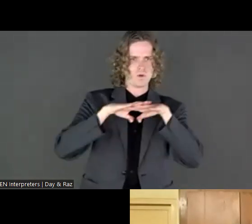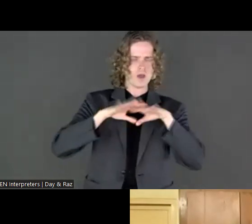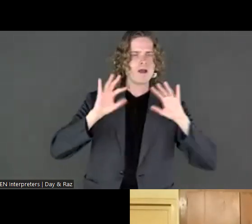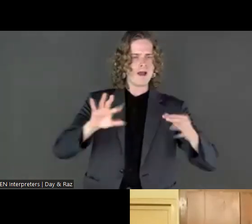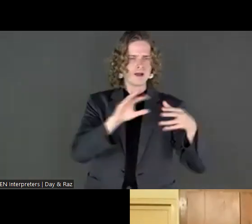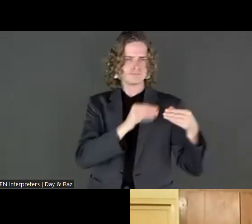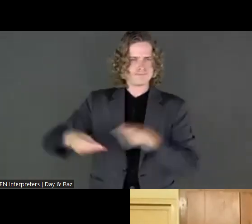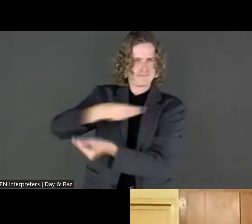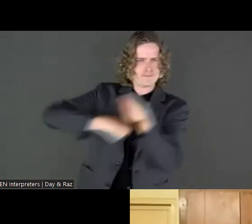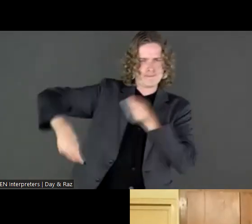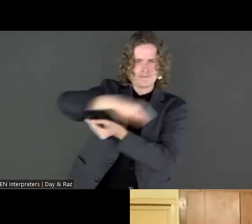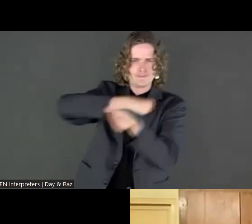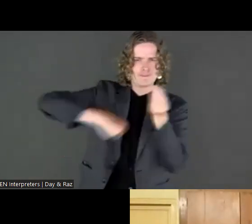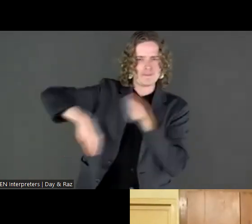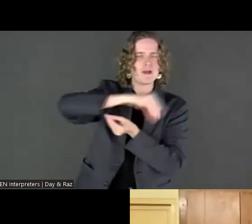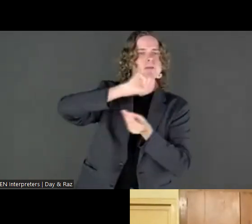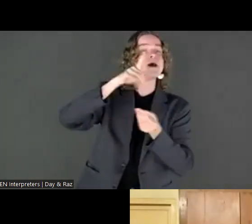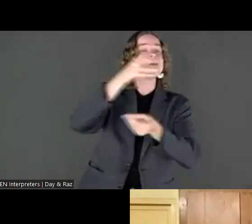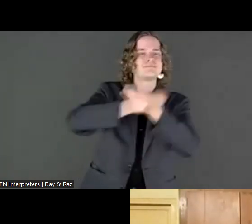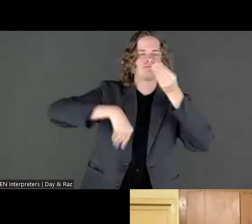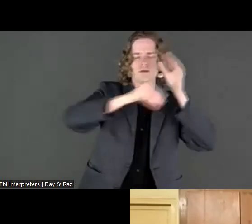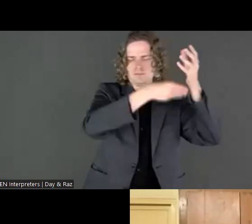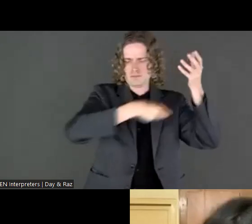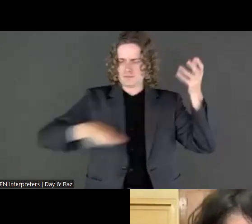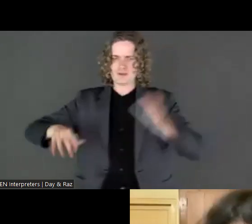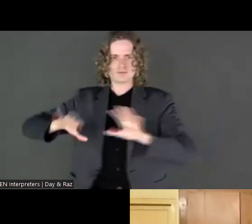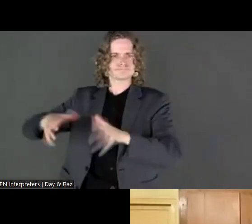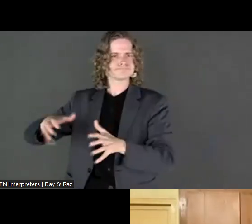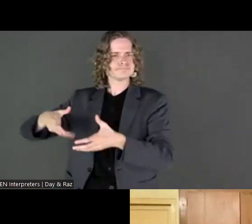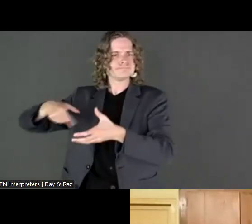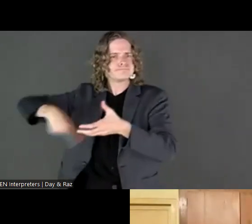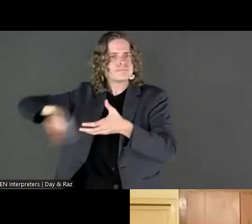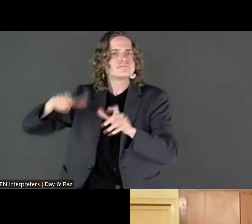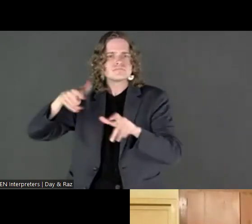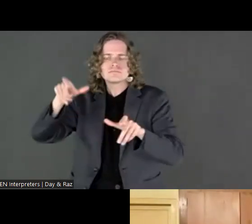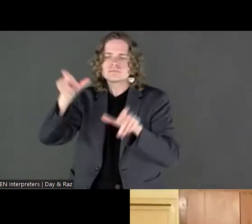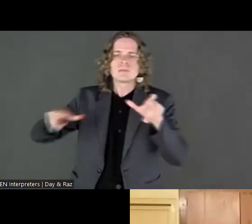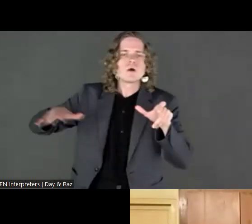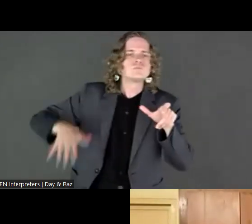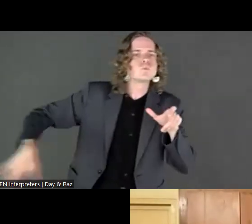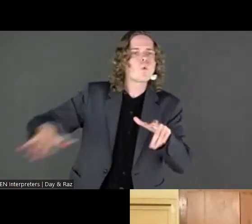Thank you so much. Yes, that's, that's great. I'm mindful of the time but I really want to